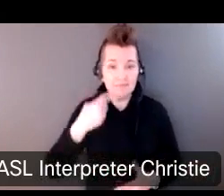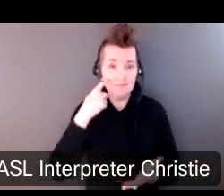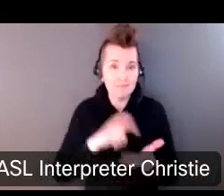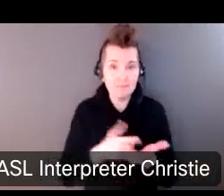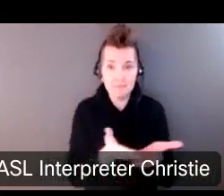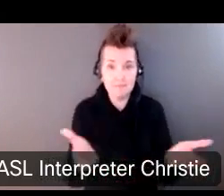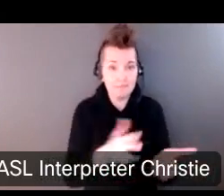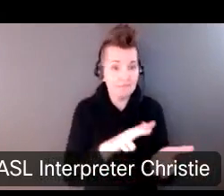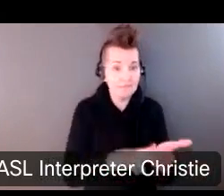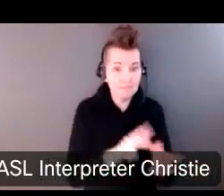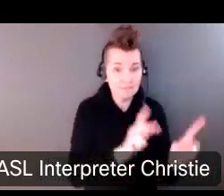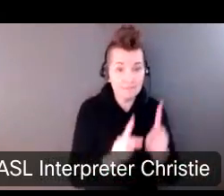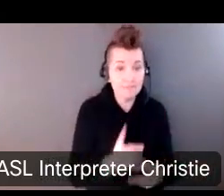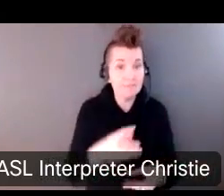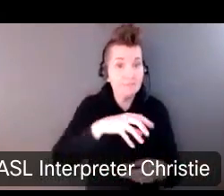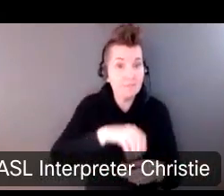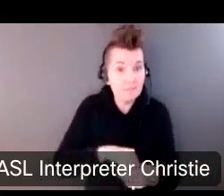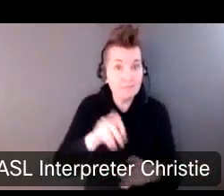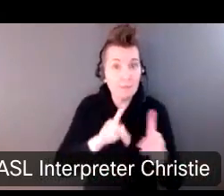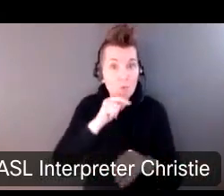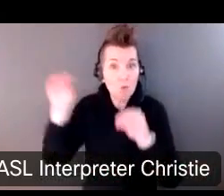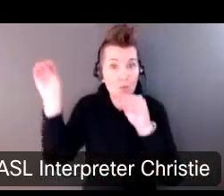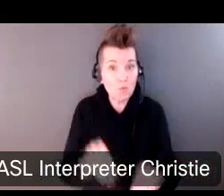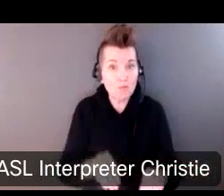including those who came here as settlers,